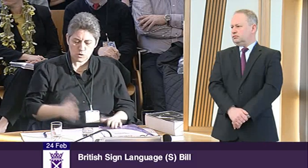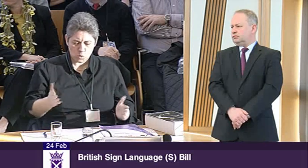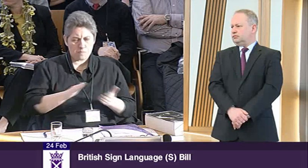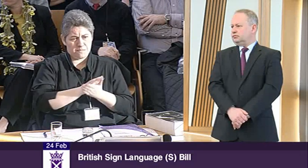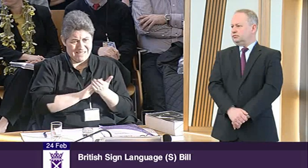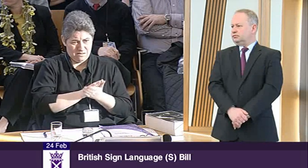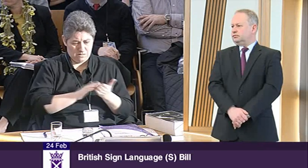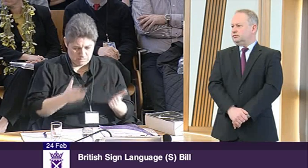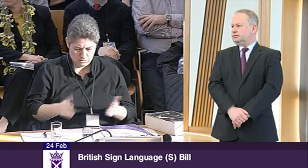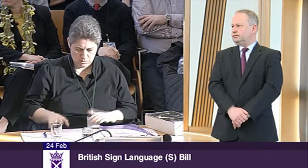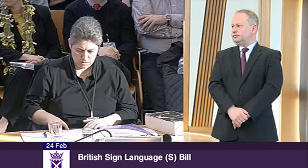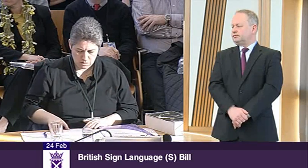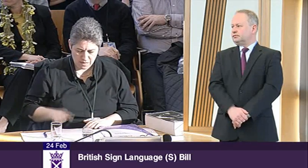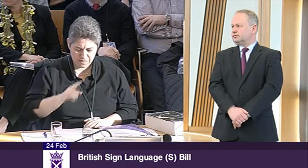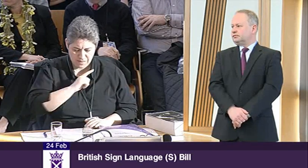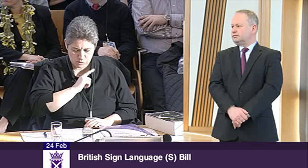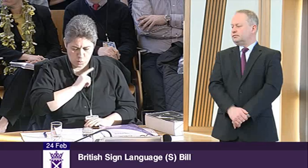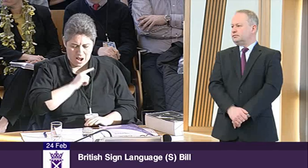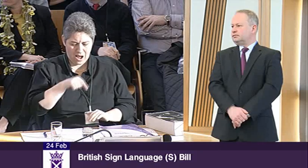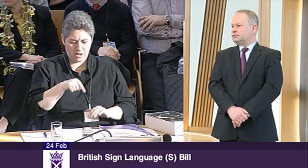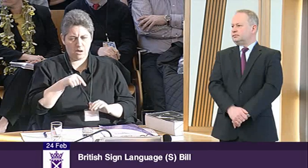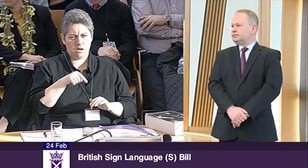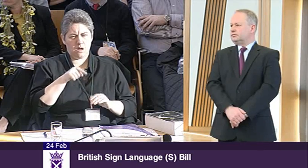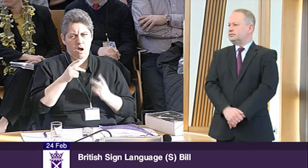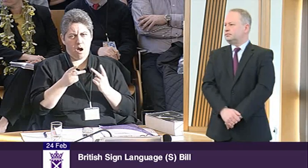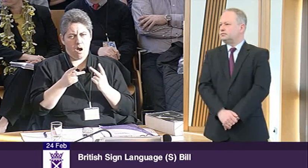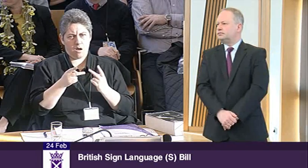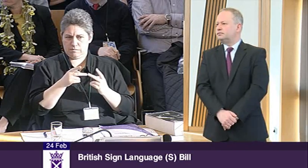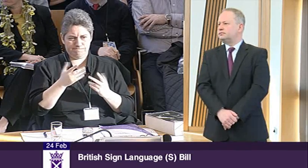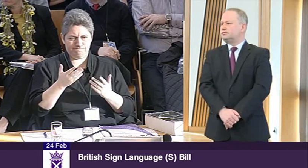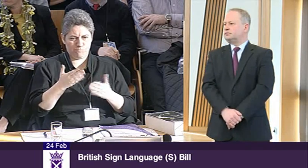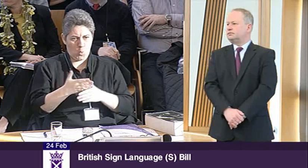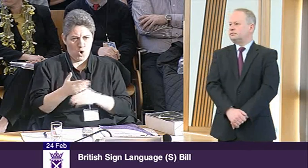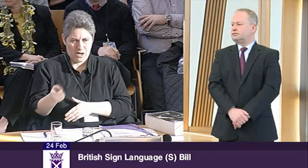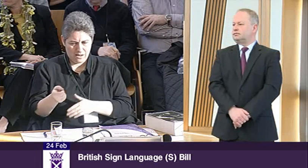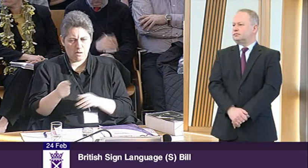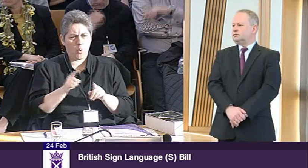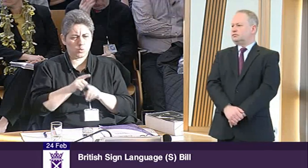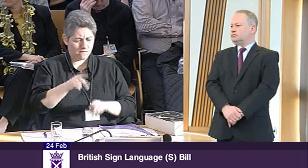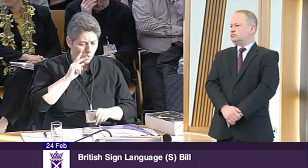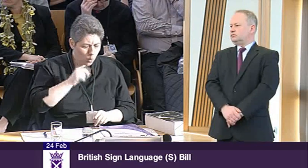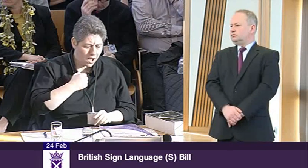which I am happy to supply to the committee—show that the 2010 act is not working for sign-language-using deaf people.